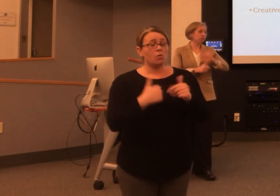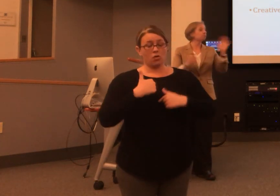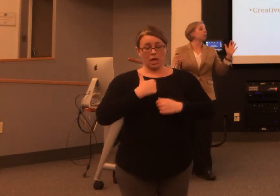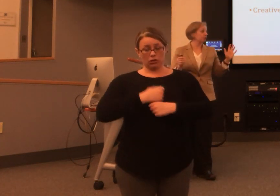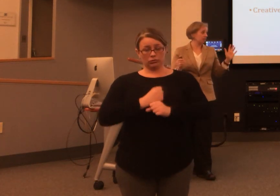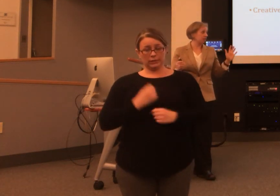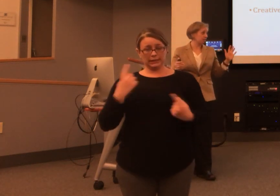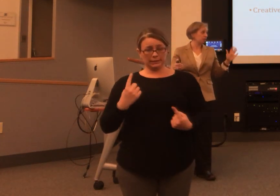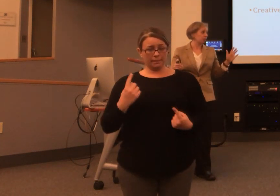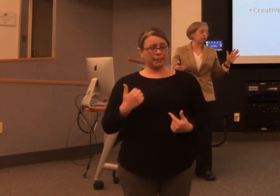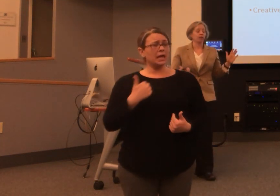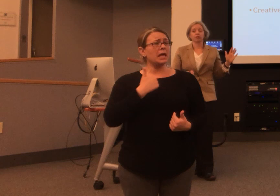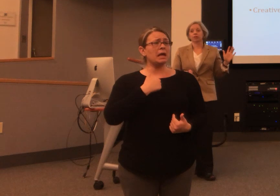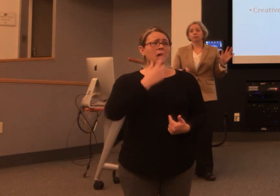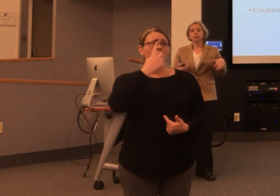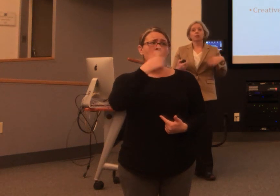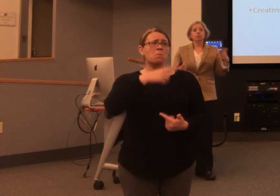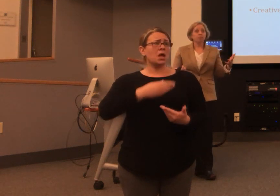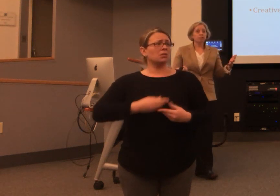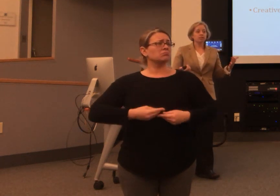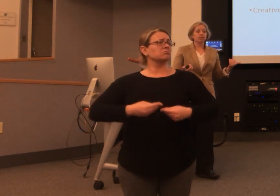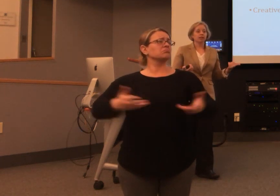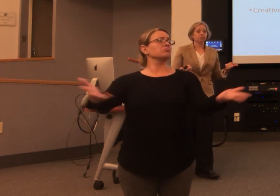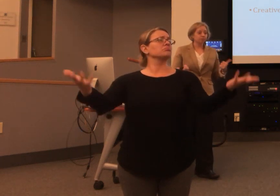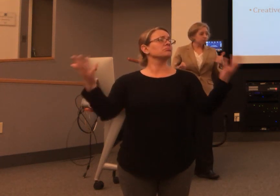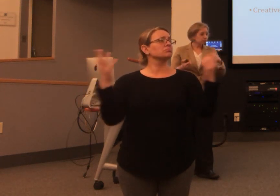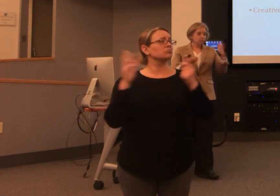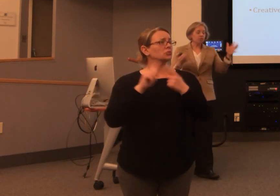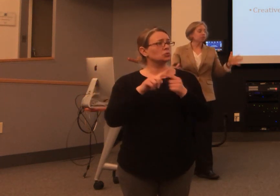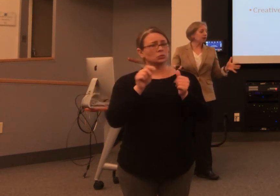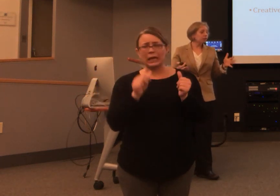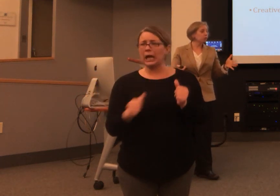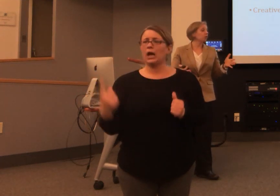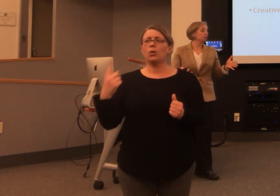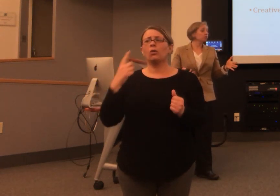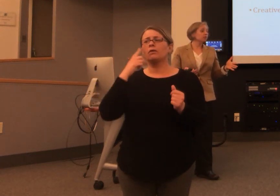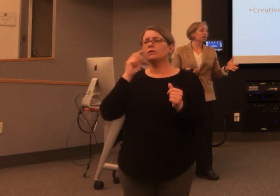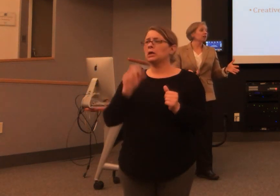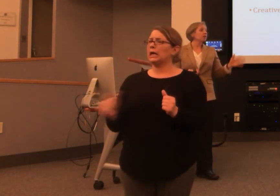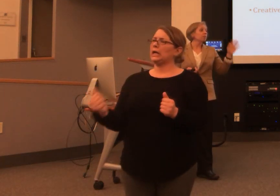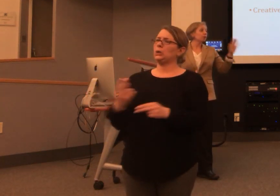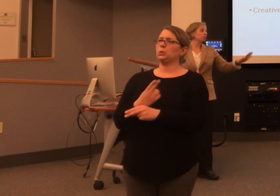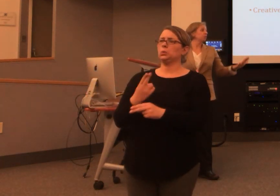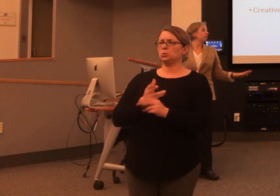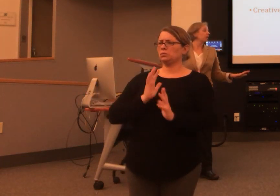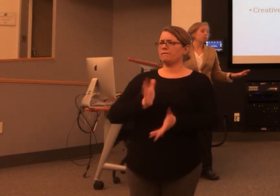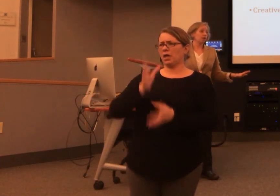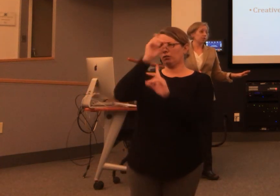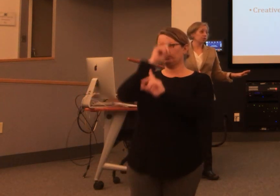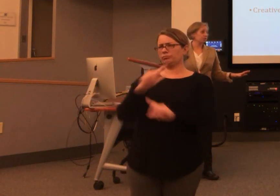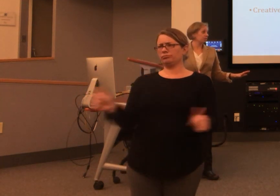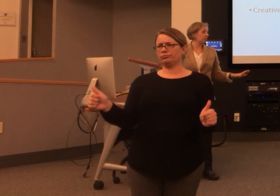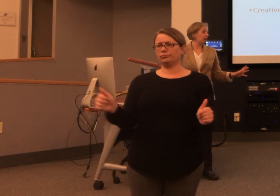And that's the rawness license of the Creative Commons. Some might say, fine if you wanna use it, but only for non-profit reasons.